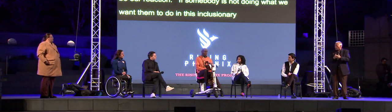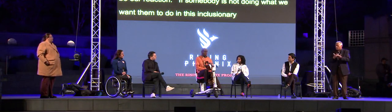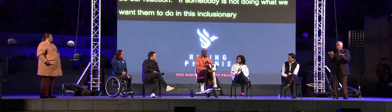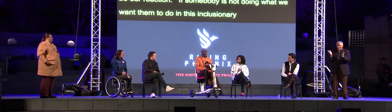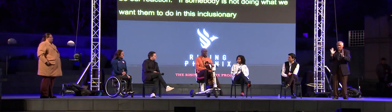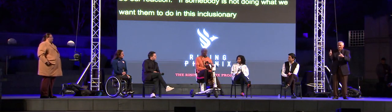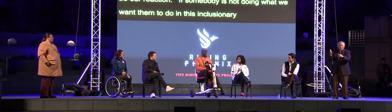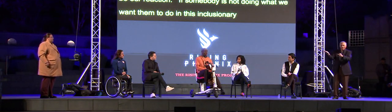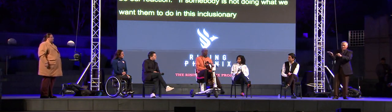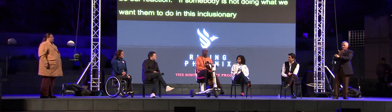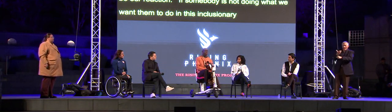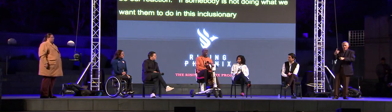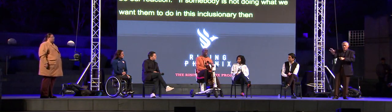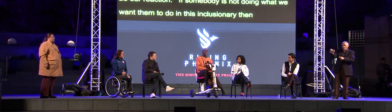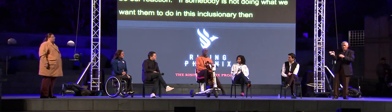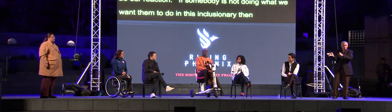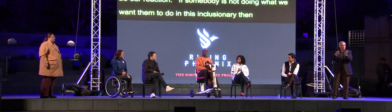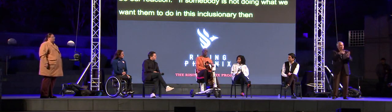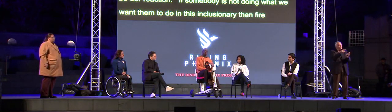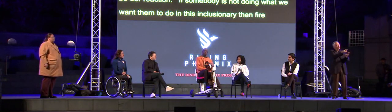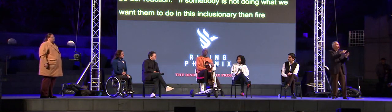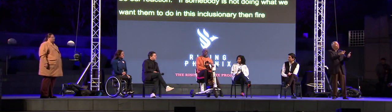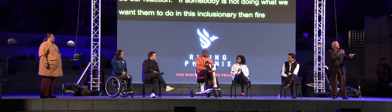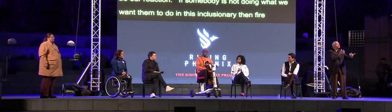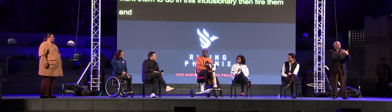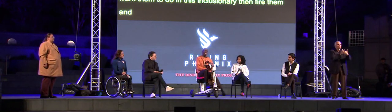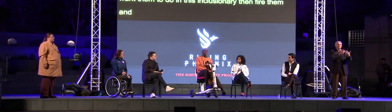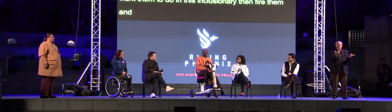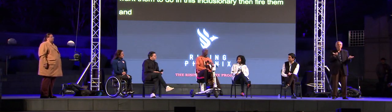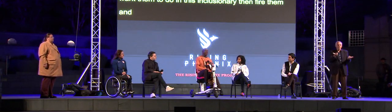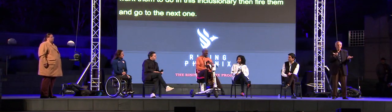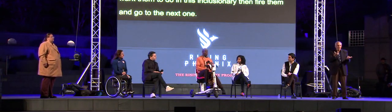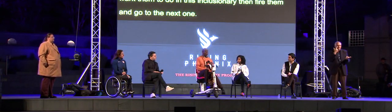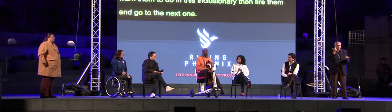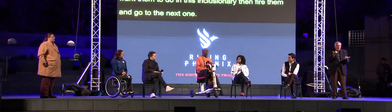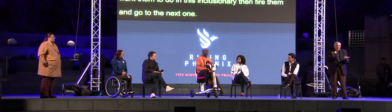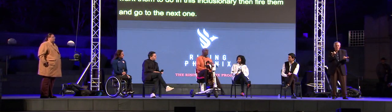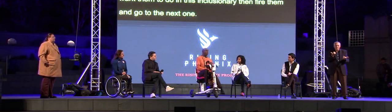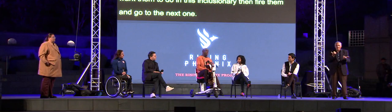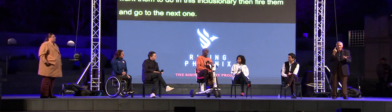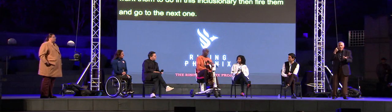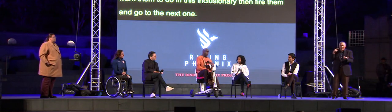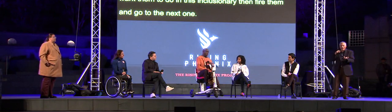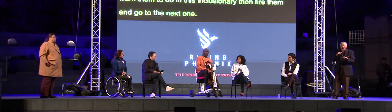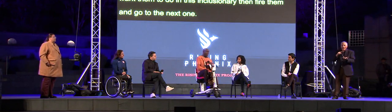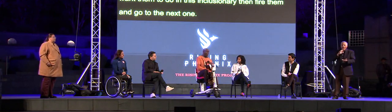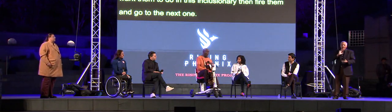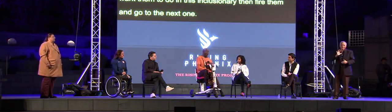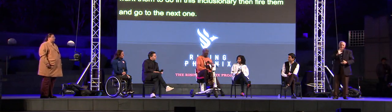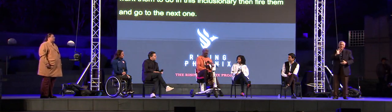Then, fire them and go to the next one. Because I'm 54 years old.